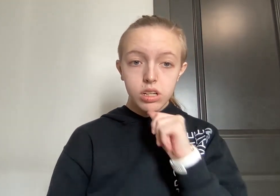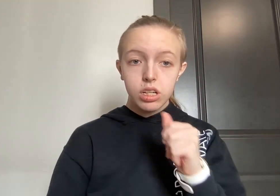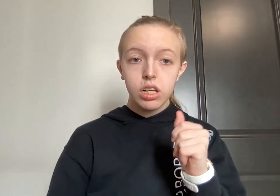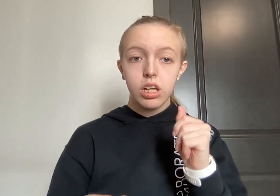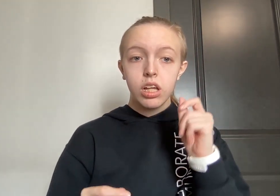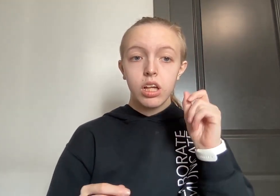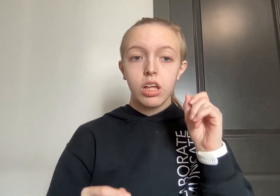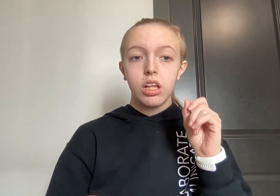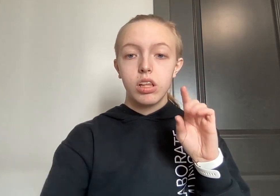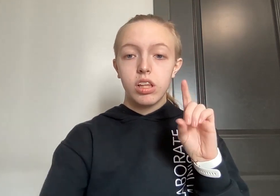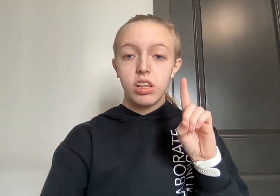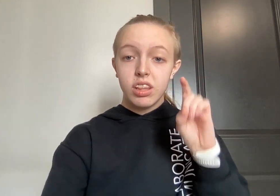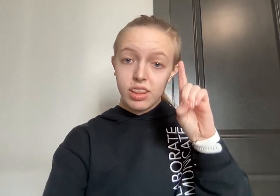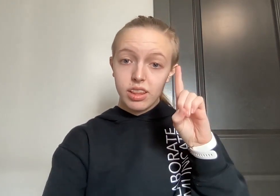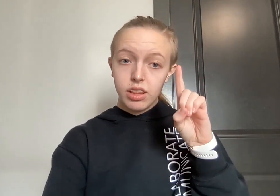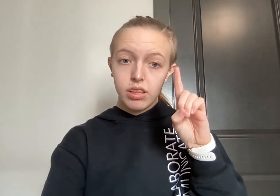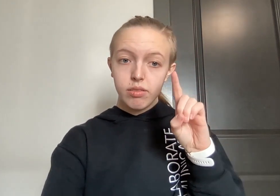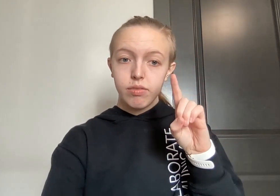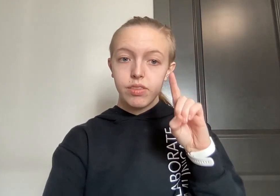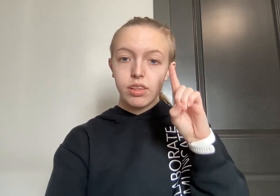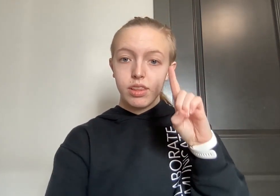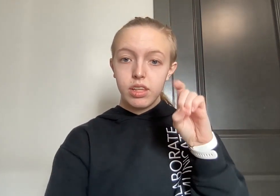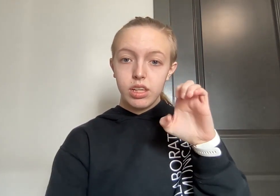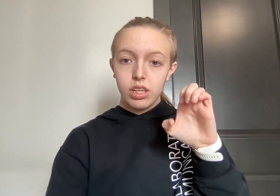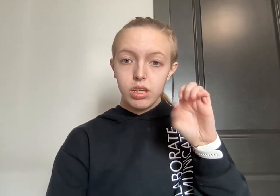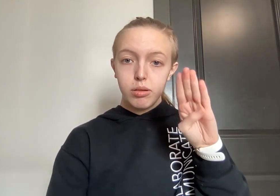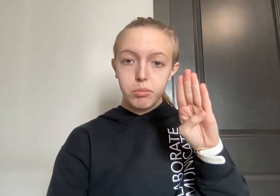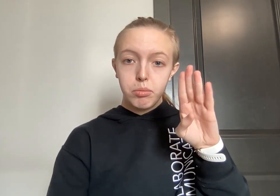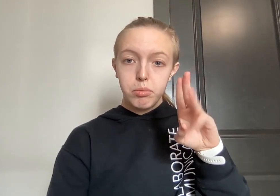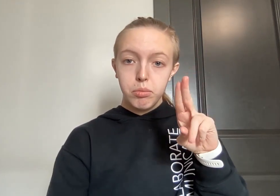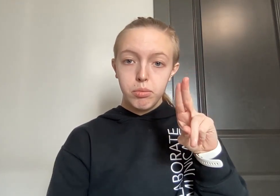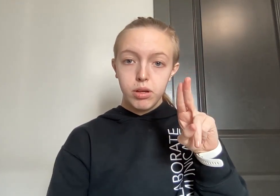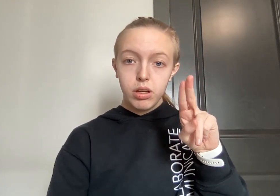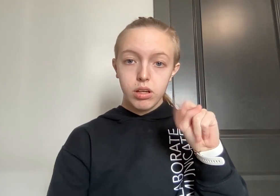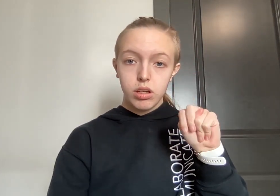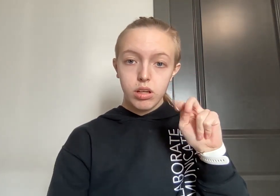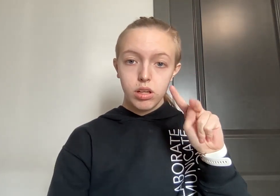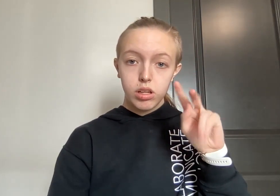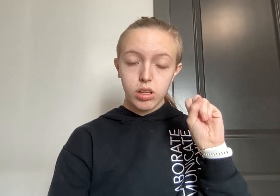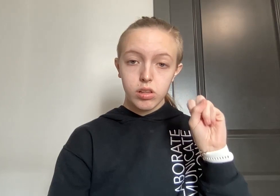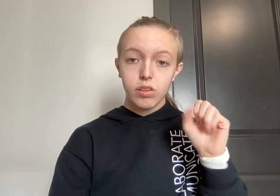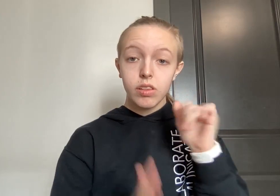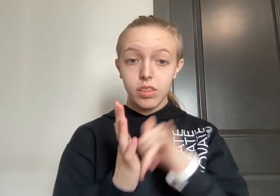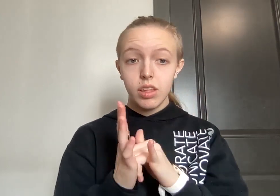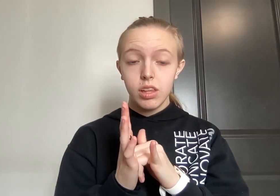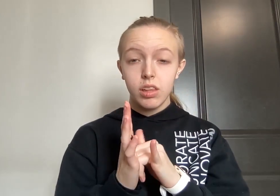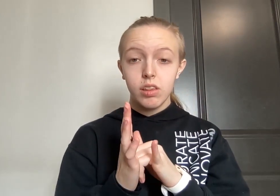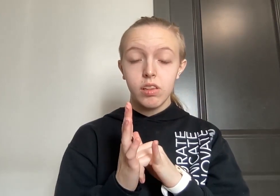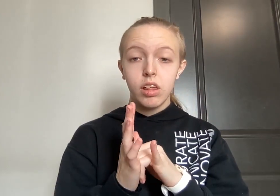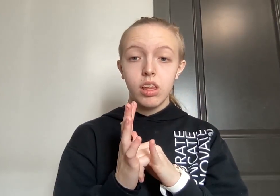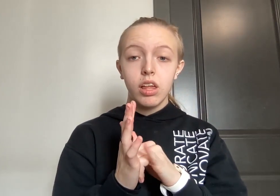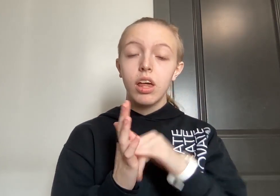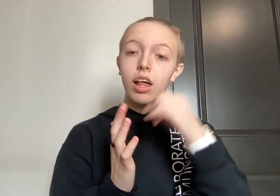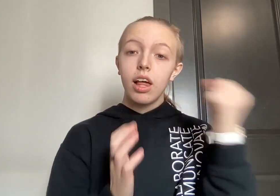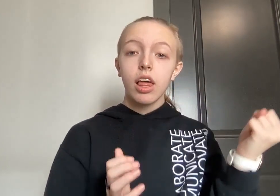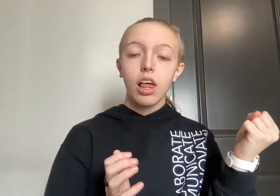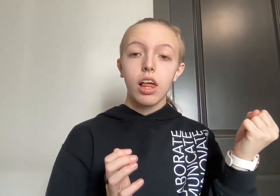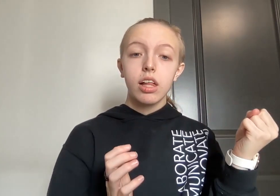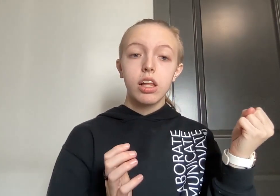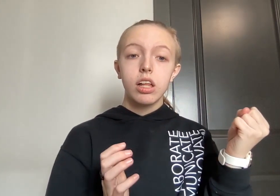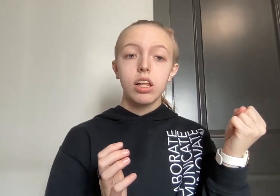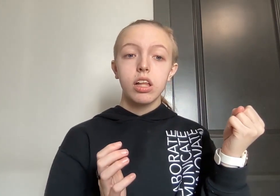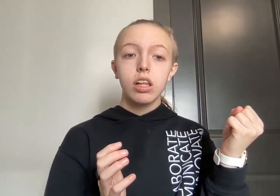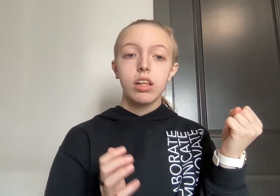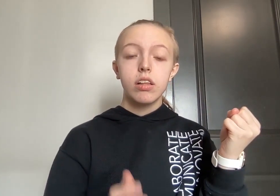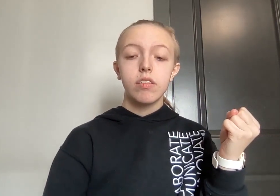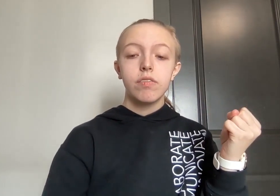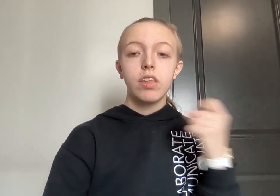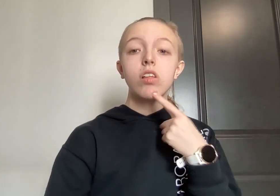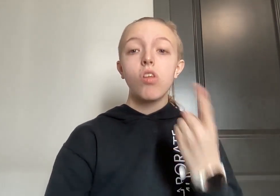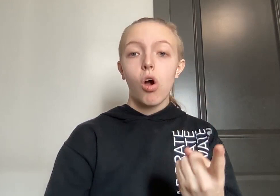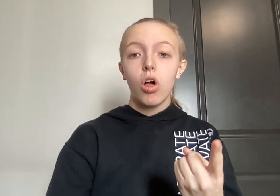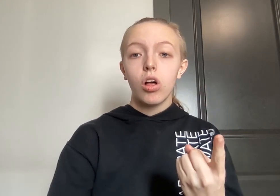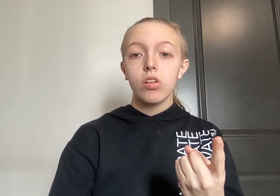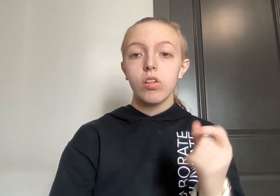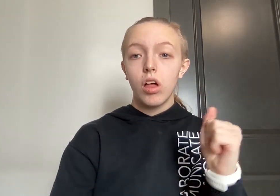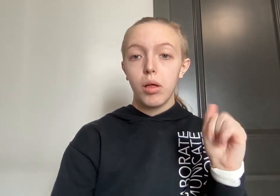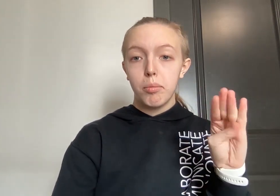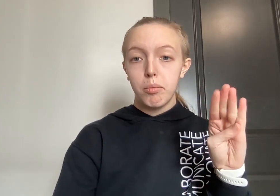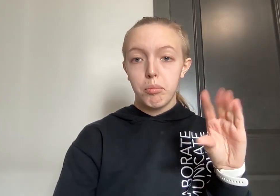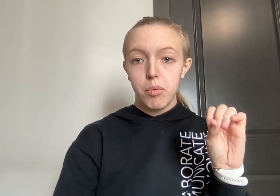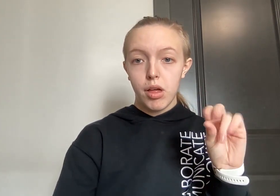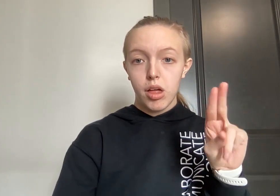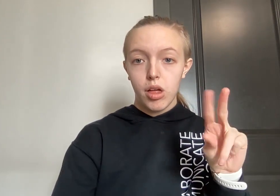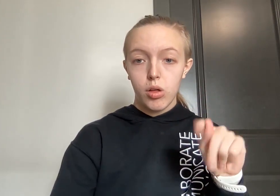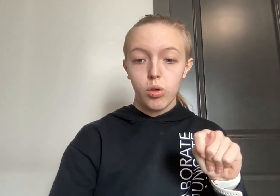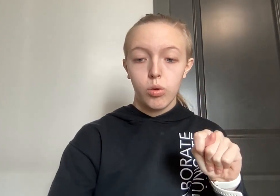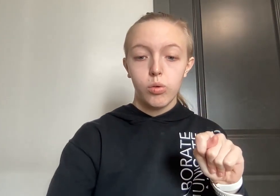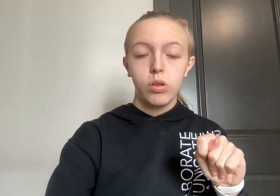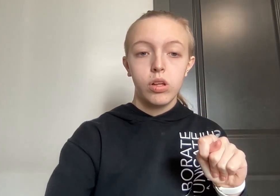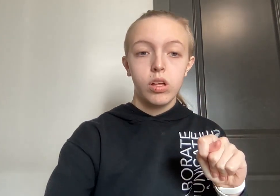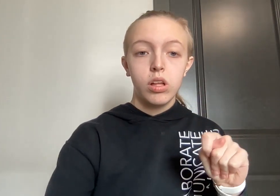She debunks this and continues to talk about